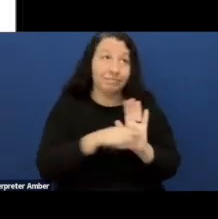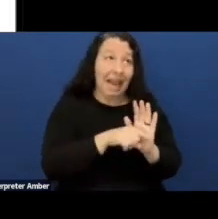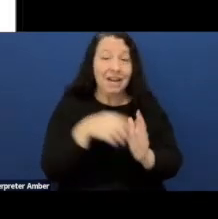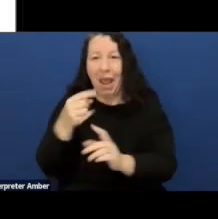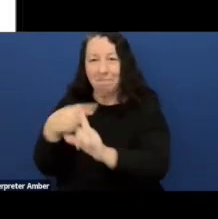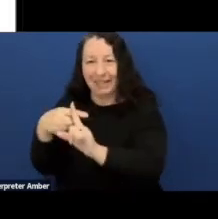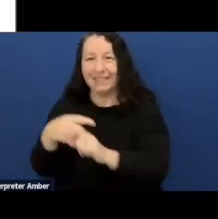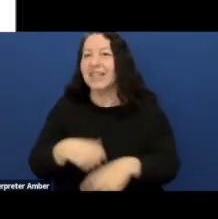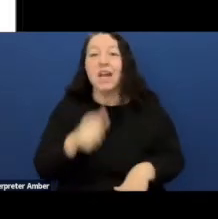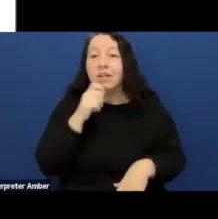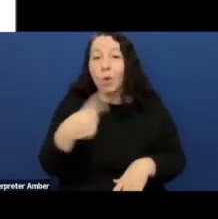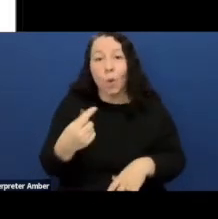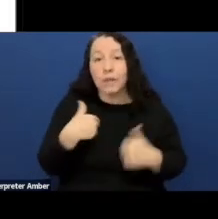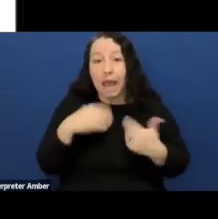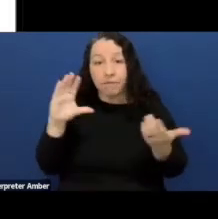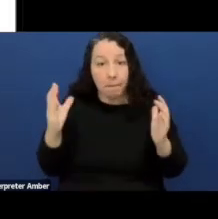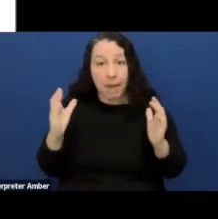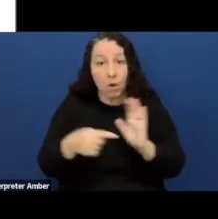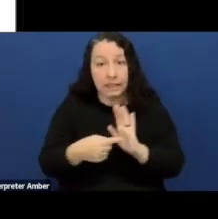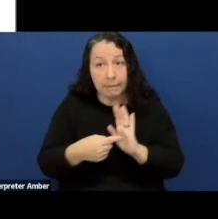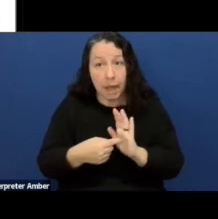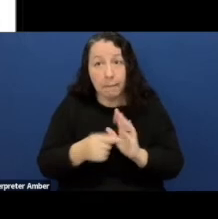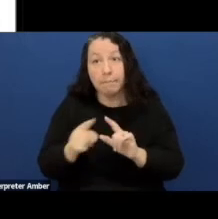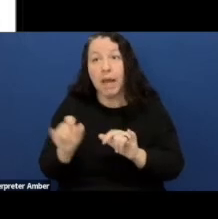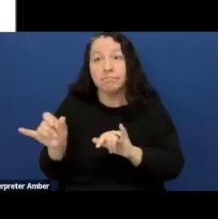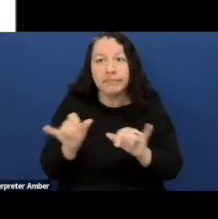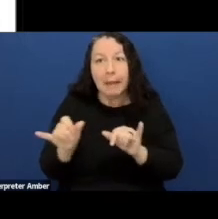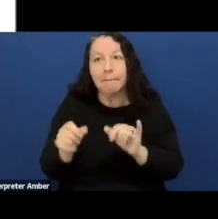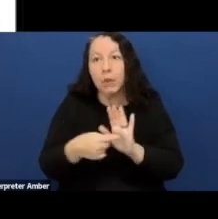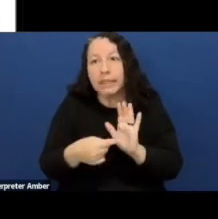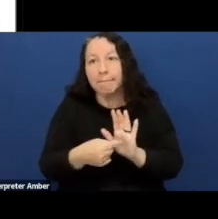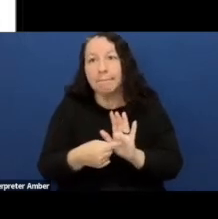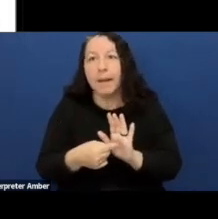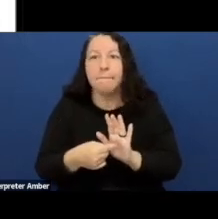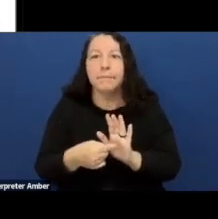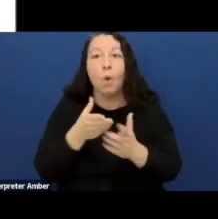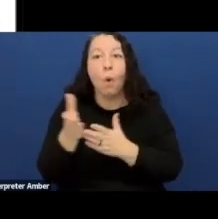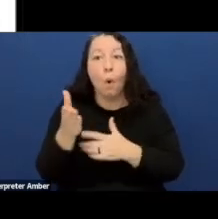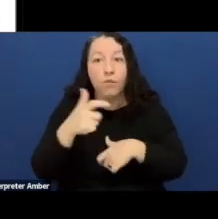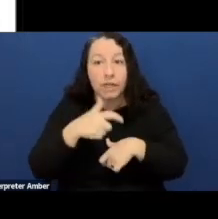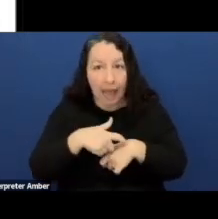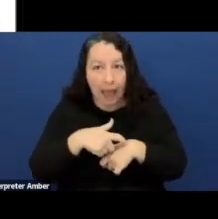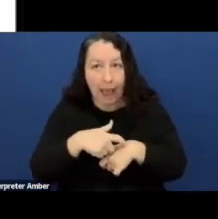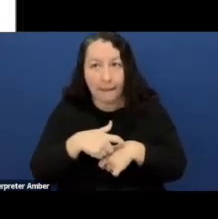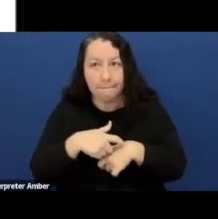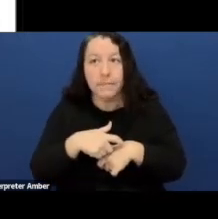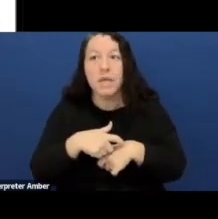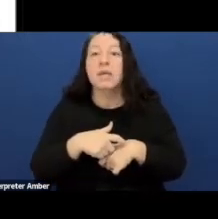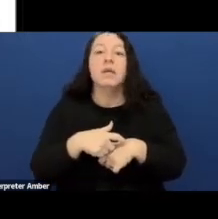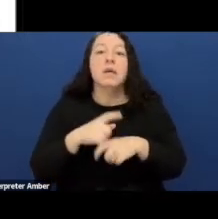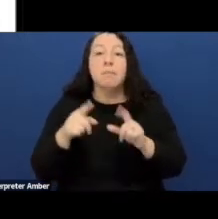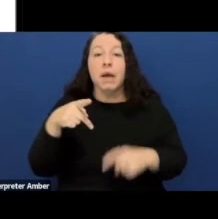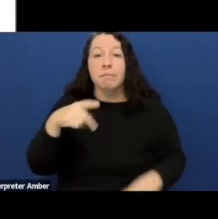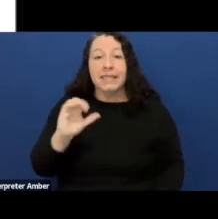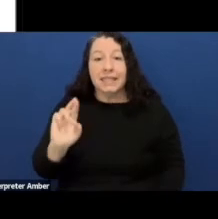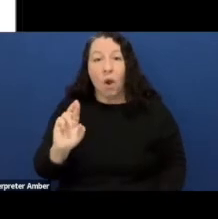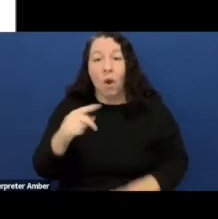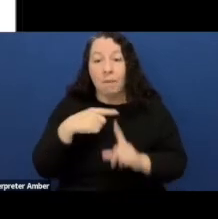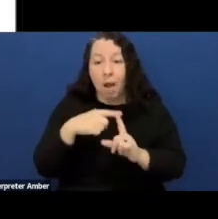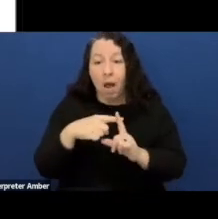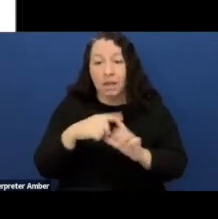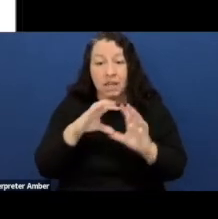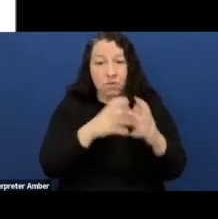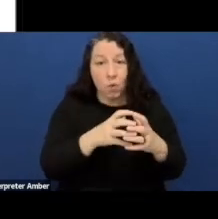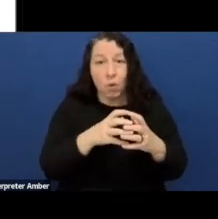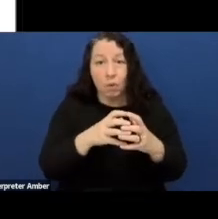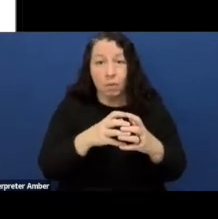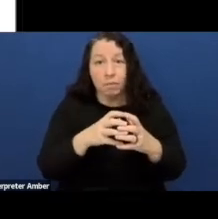and positive, we found that not only they have comparable symptom time courses, so similar